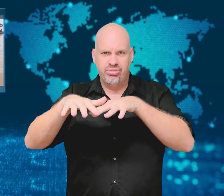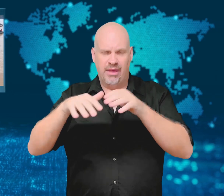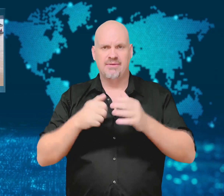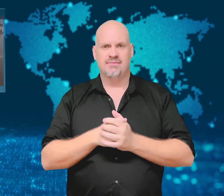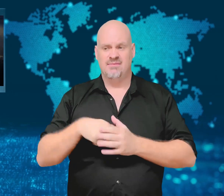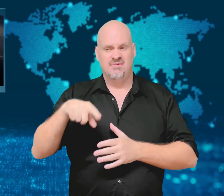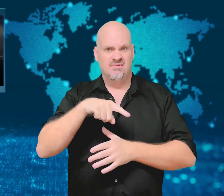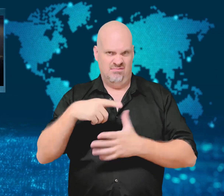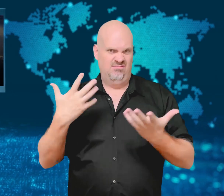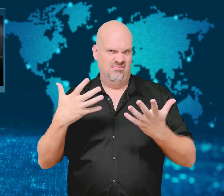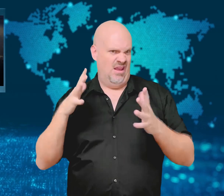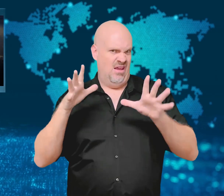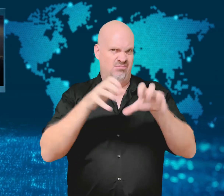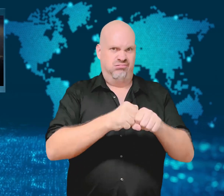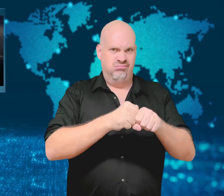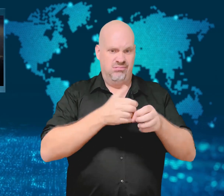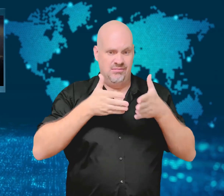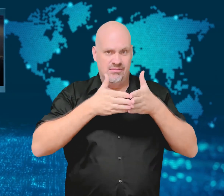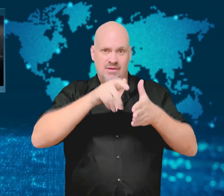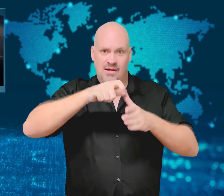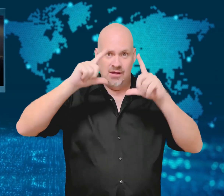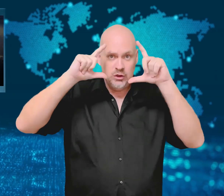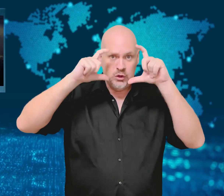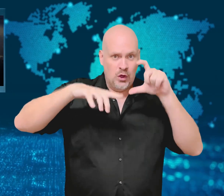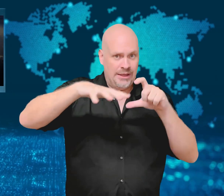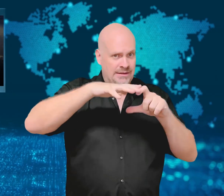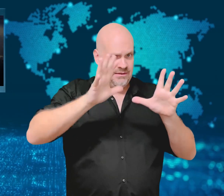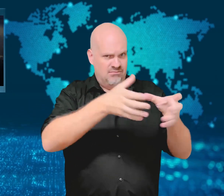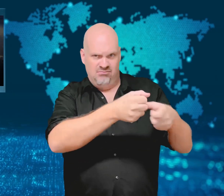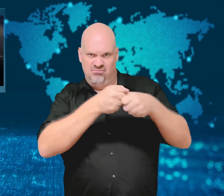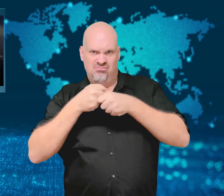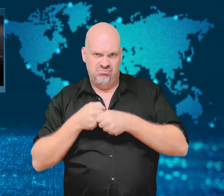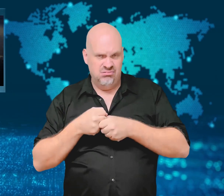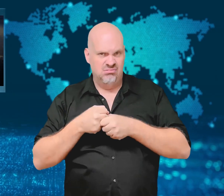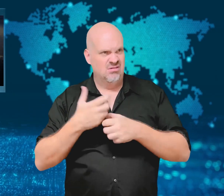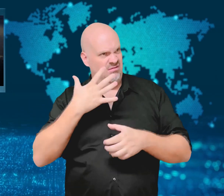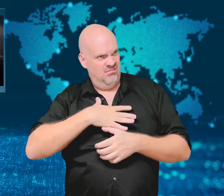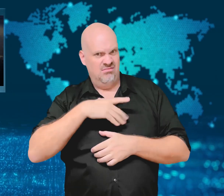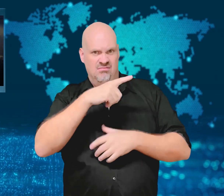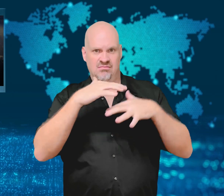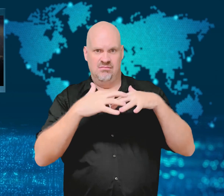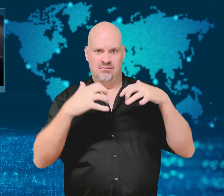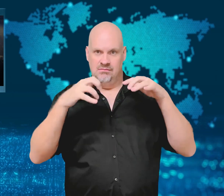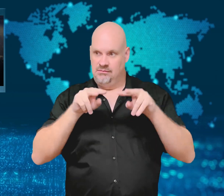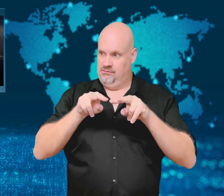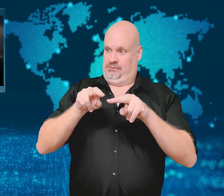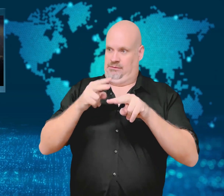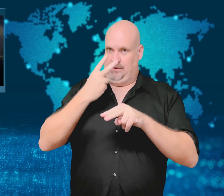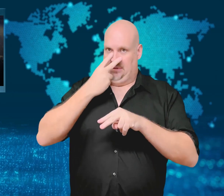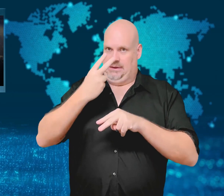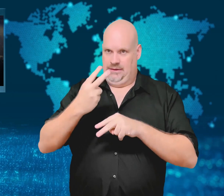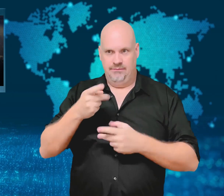because the group's water source was disrupted by the oil spill.